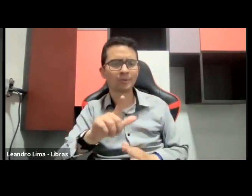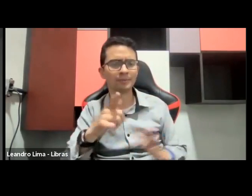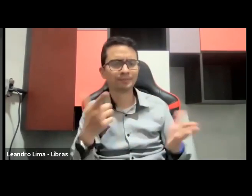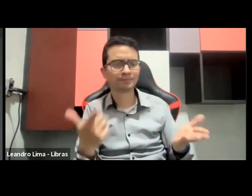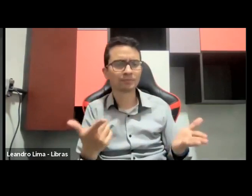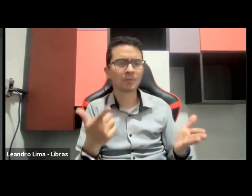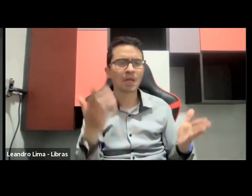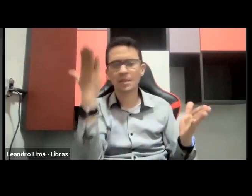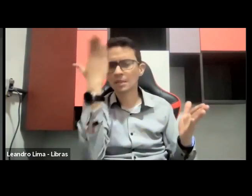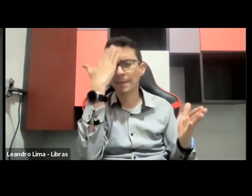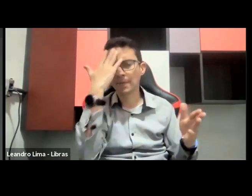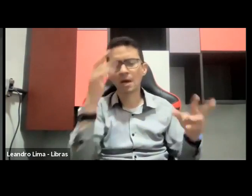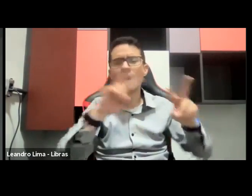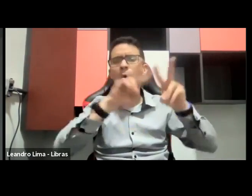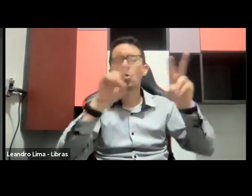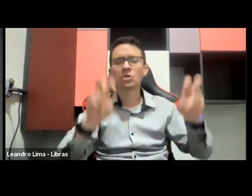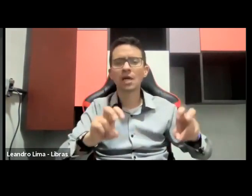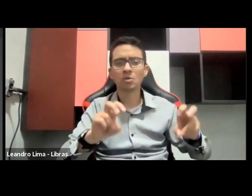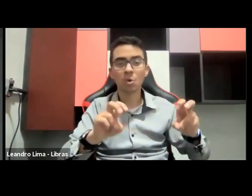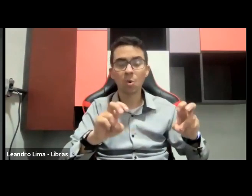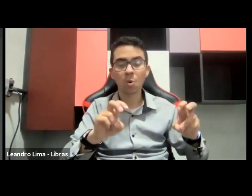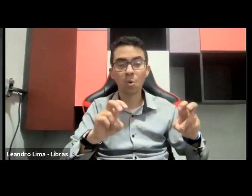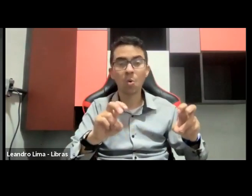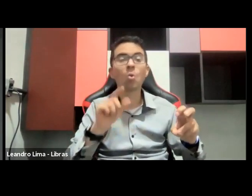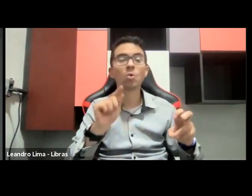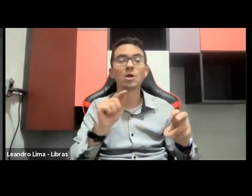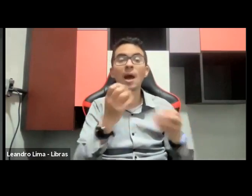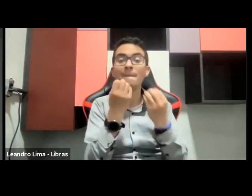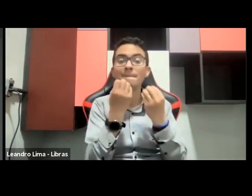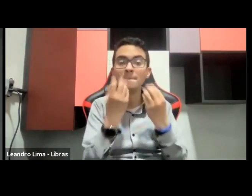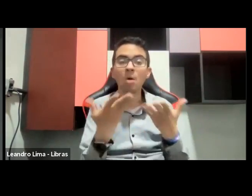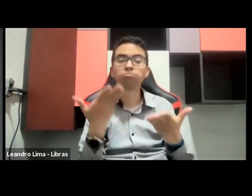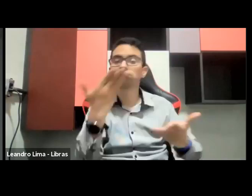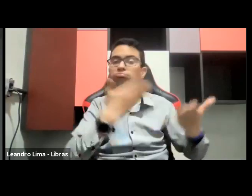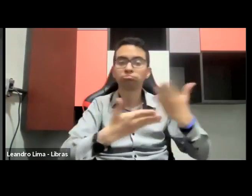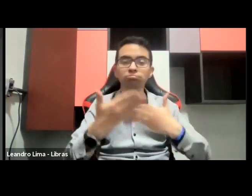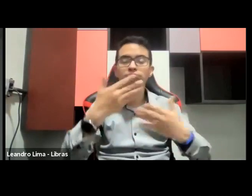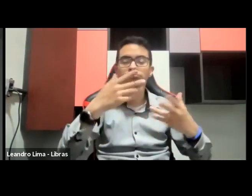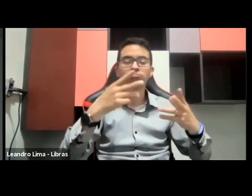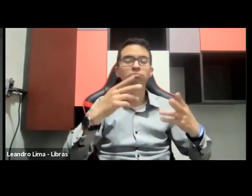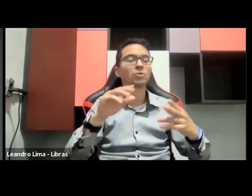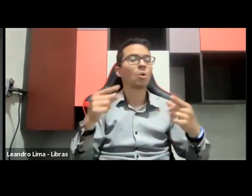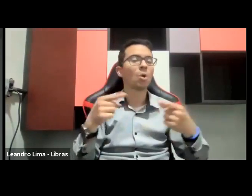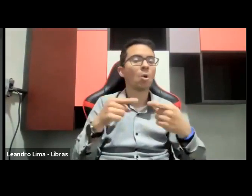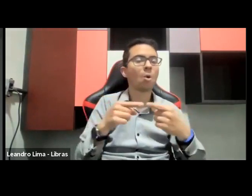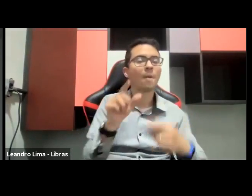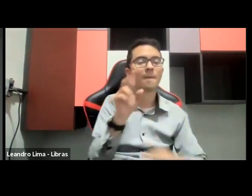concept. of all of good in of good encounters by spinning of good encounters by Spinoza well good encounters by Spinoza,